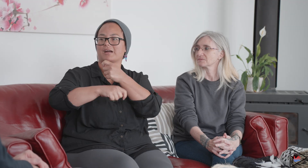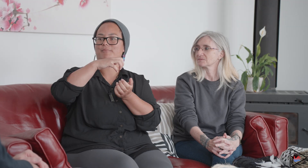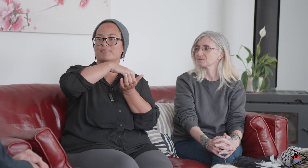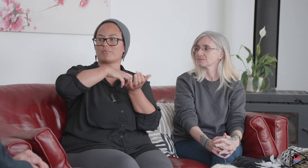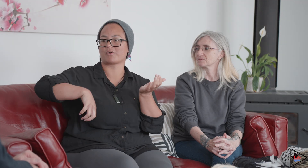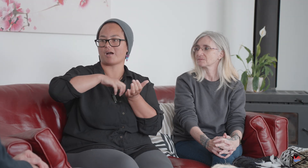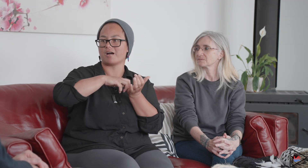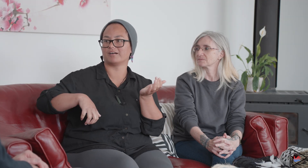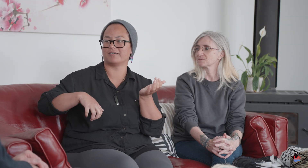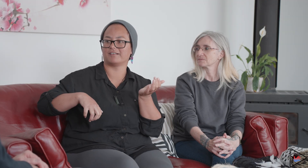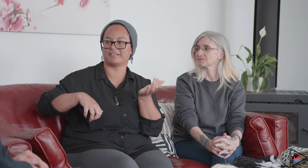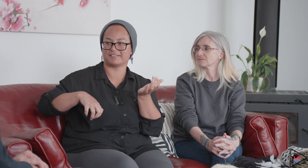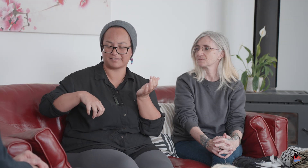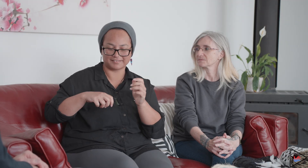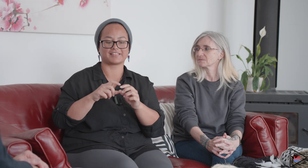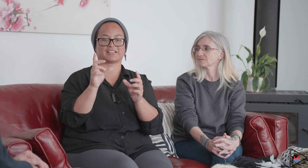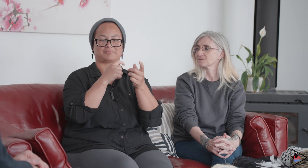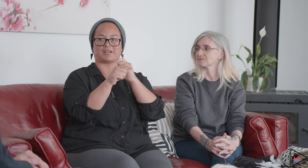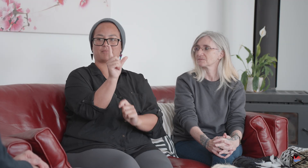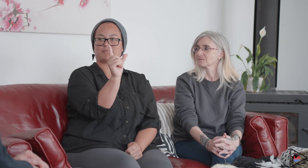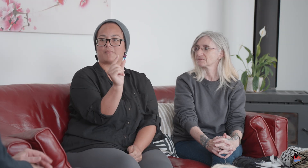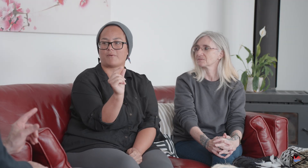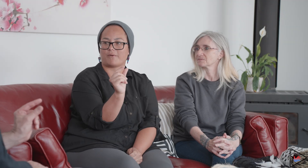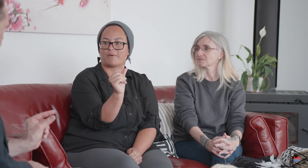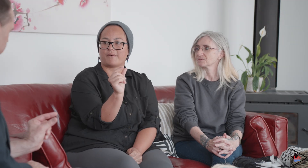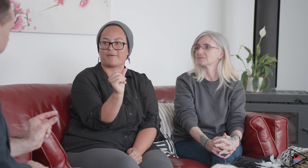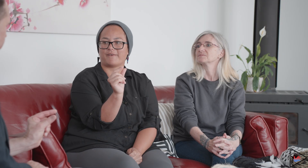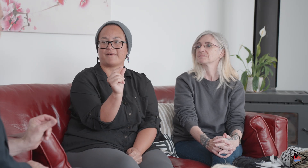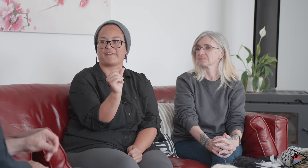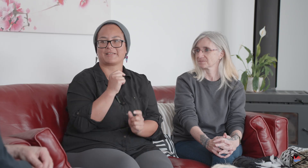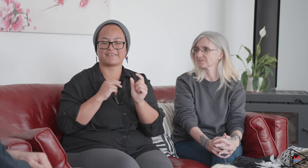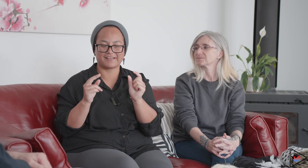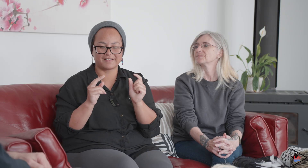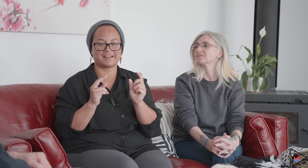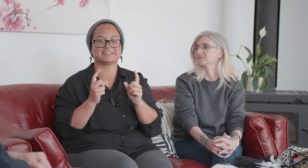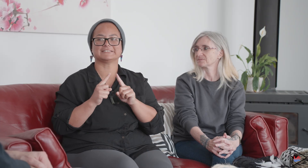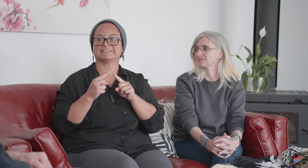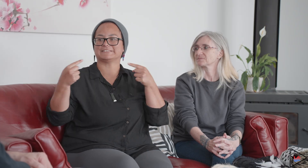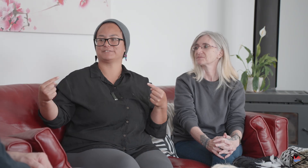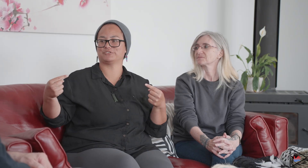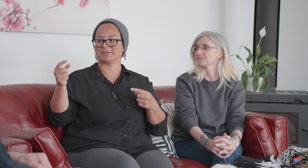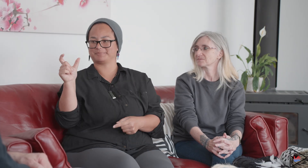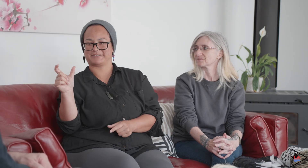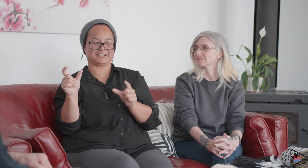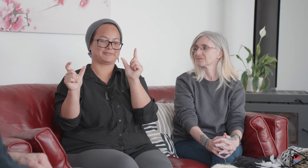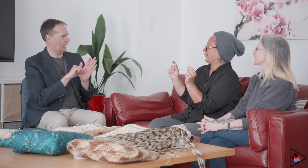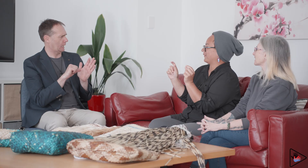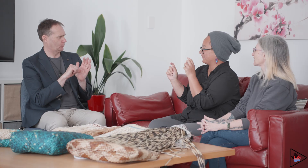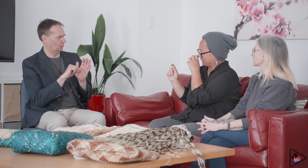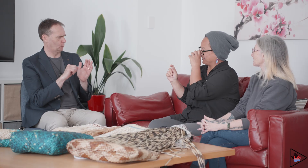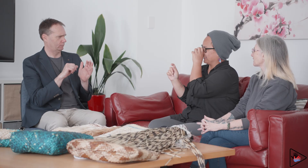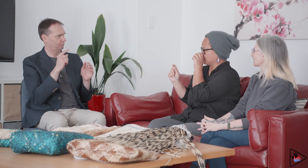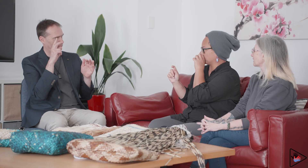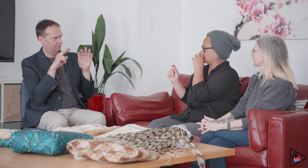on it. So yeah, once you take the green layer off, you've got less width and that then means that's